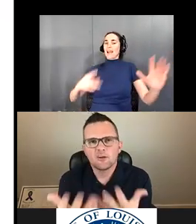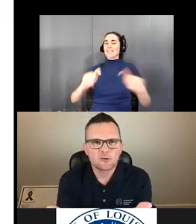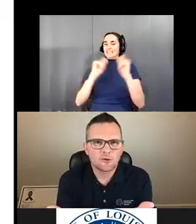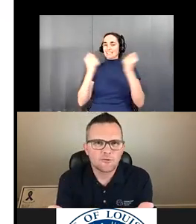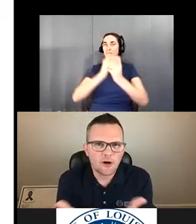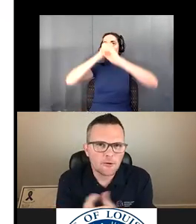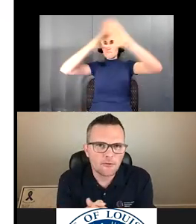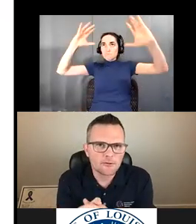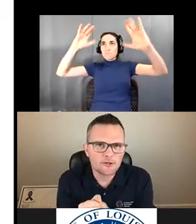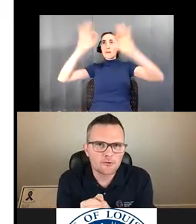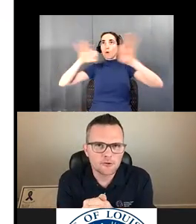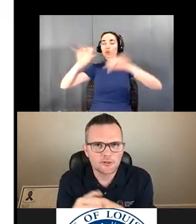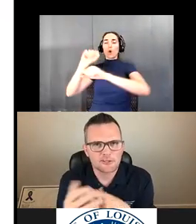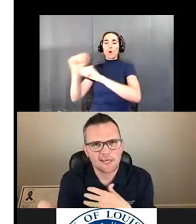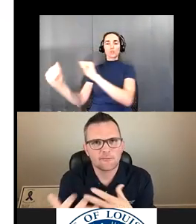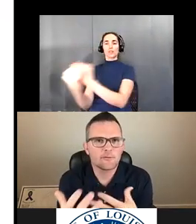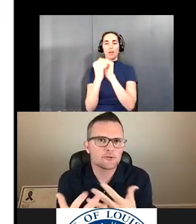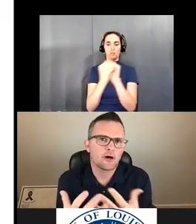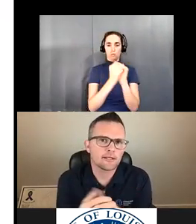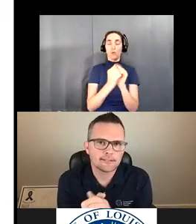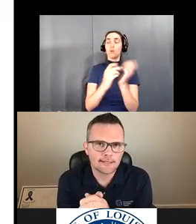We also want the fire department to know to because they can be responding together.